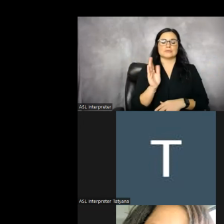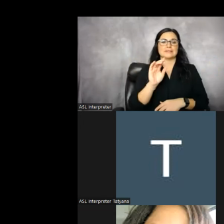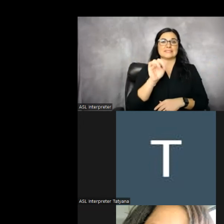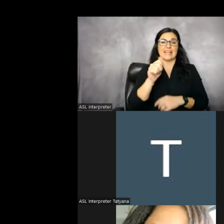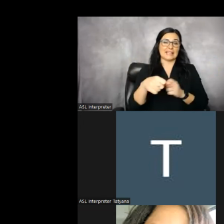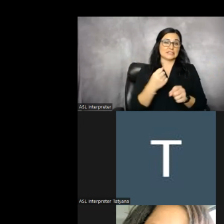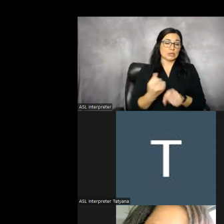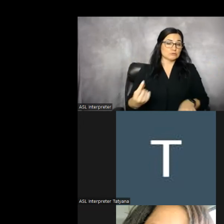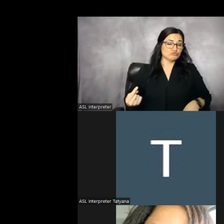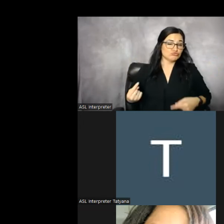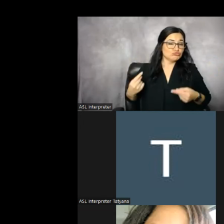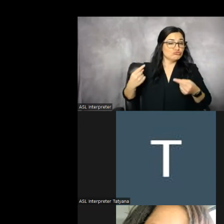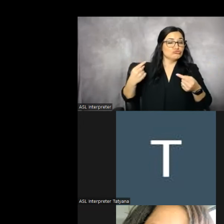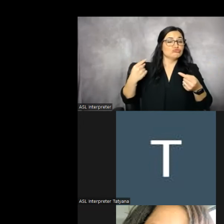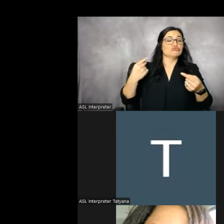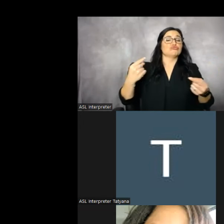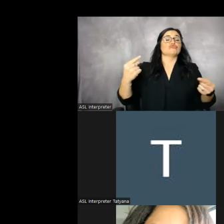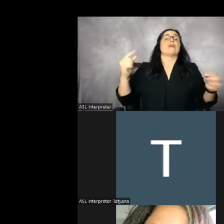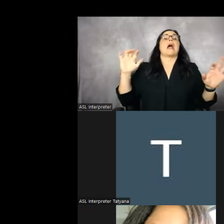So, I'm really happy to share this information with you.